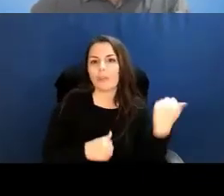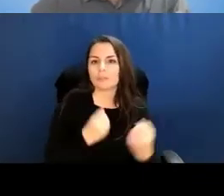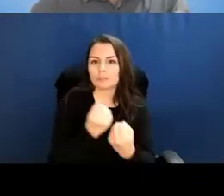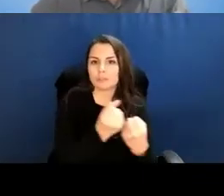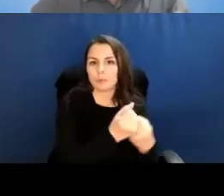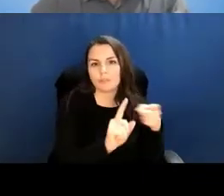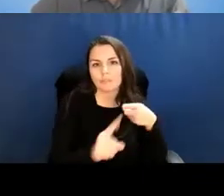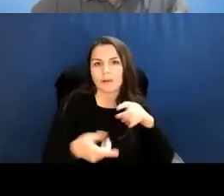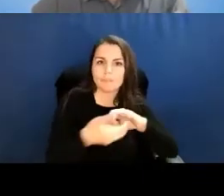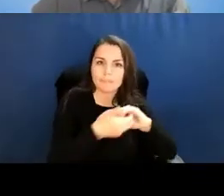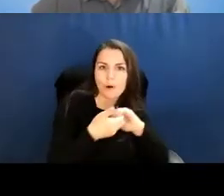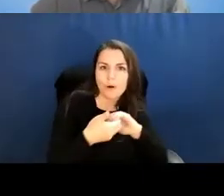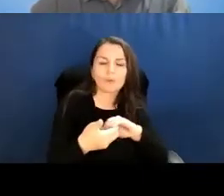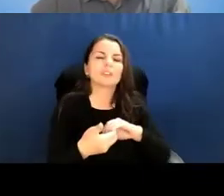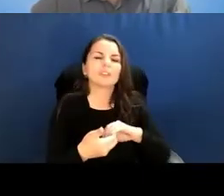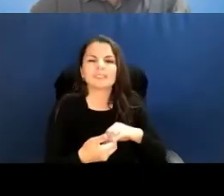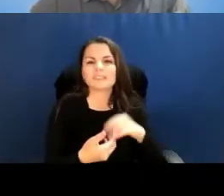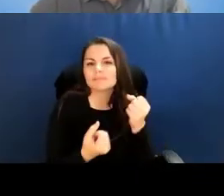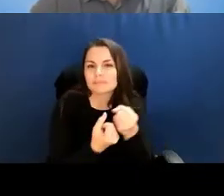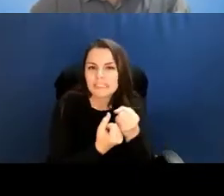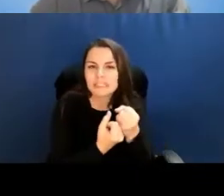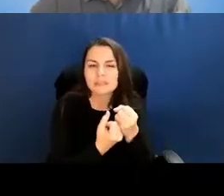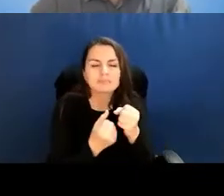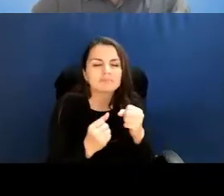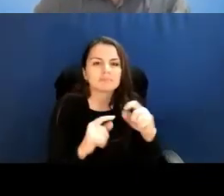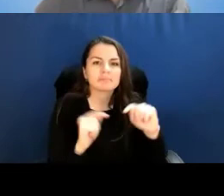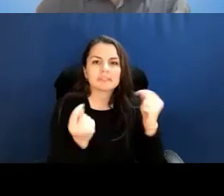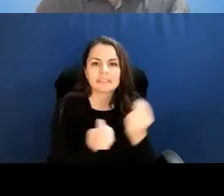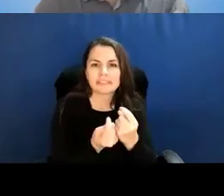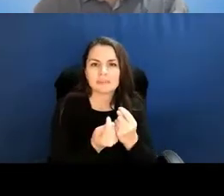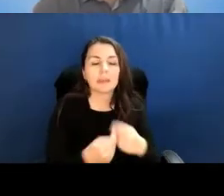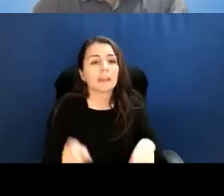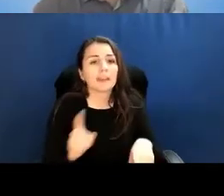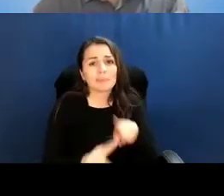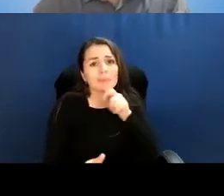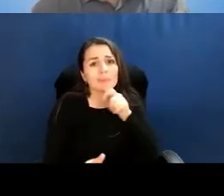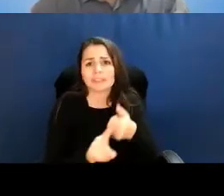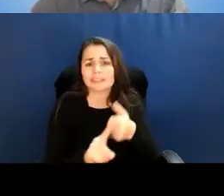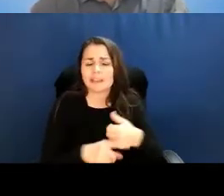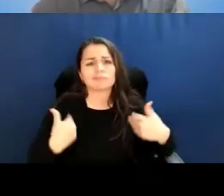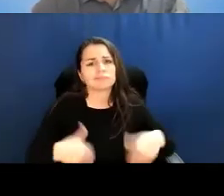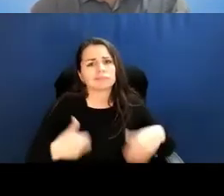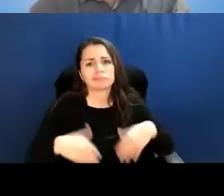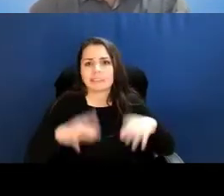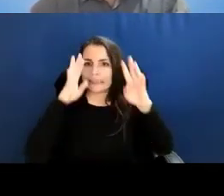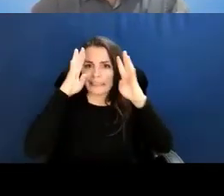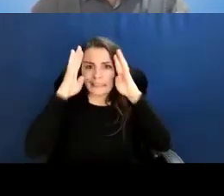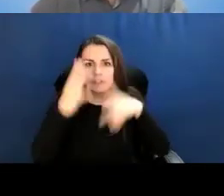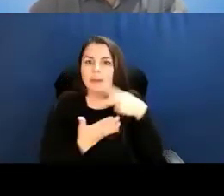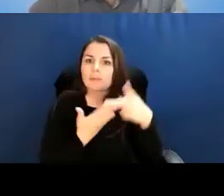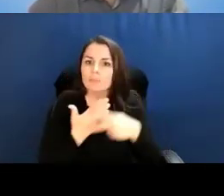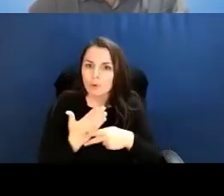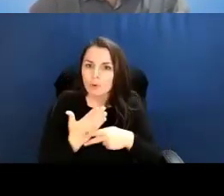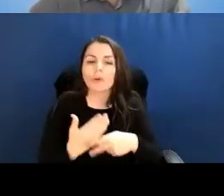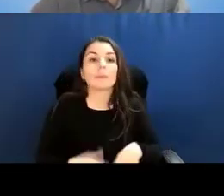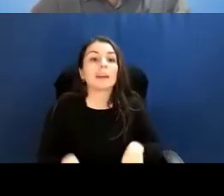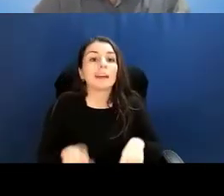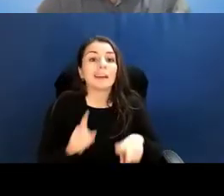So it's a really innovative program. I don't have a slide here, but as I mentioned, the program has been going on,